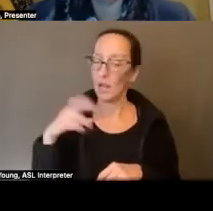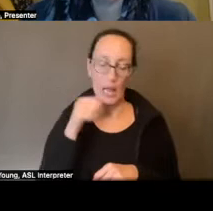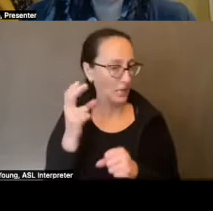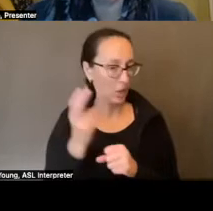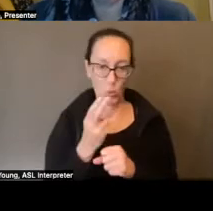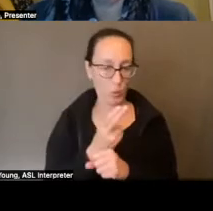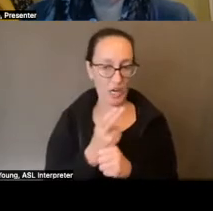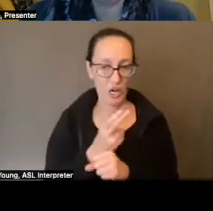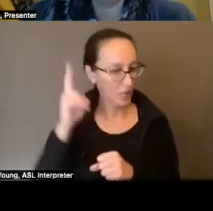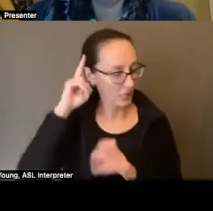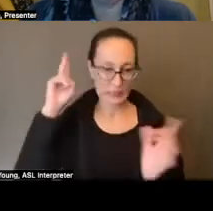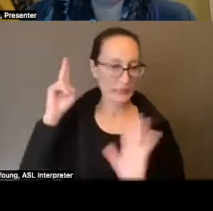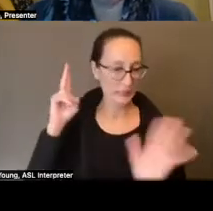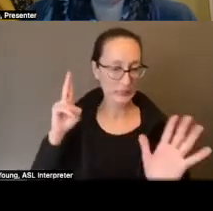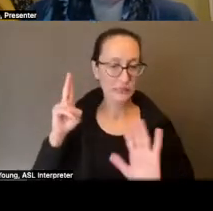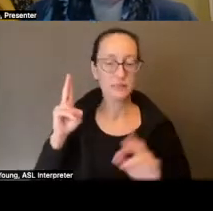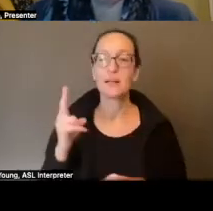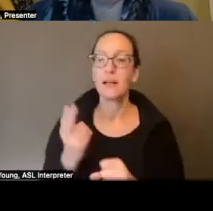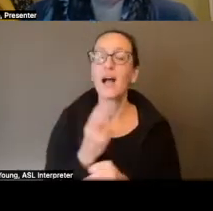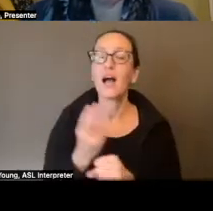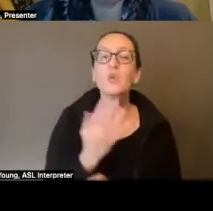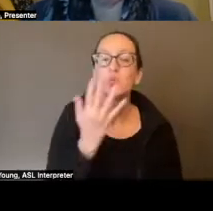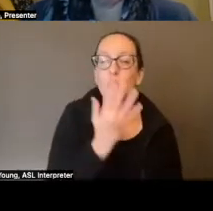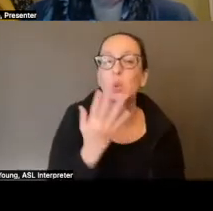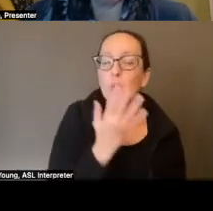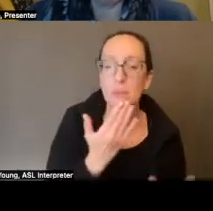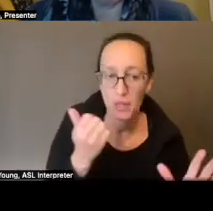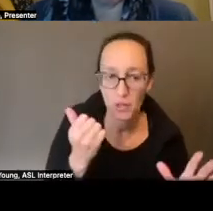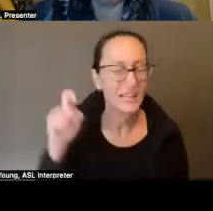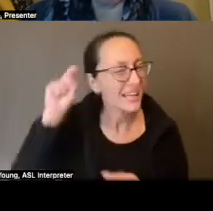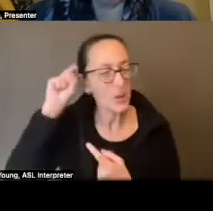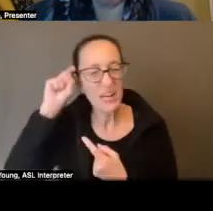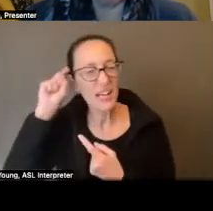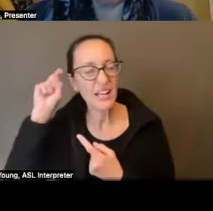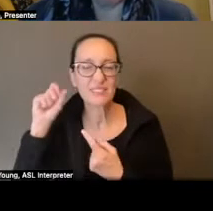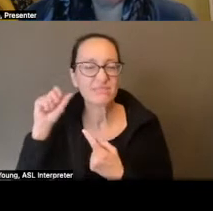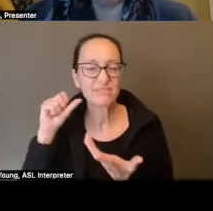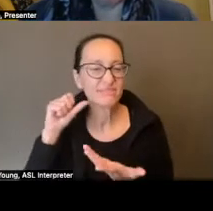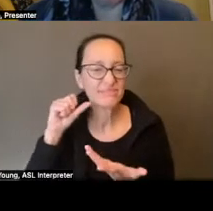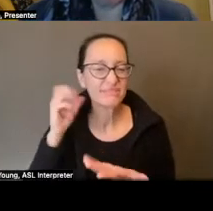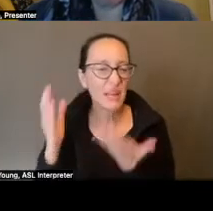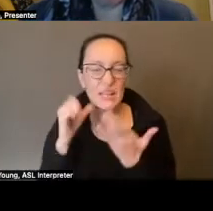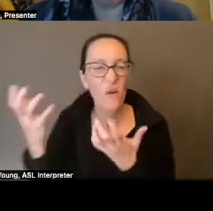And there's other situations, you know, hearing aid not fitting, maybe having an ear infection,